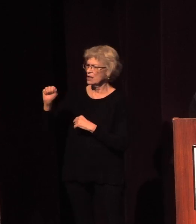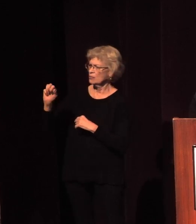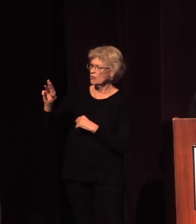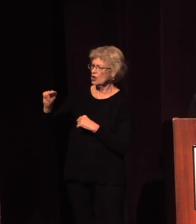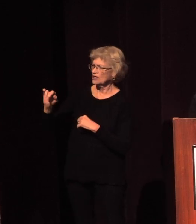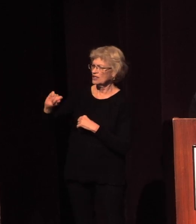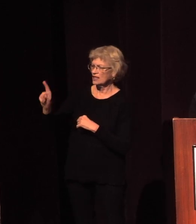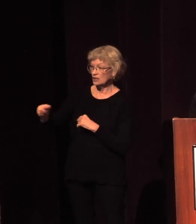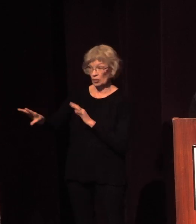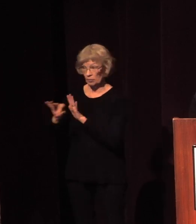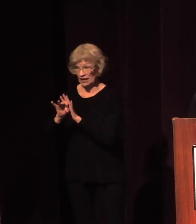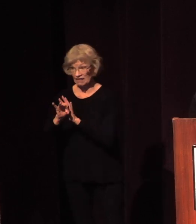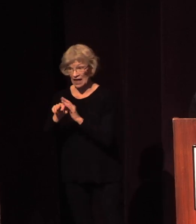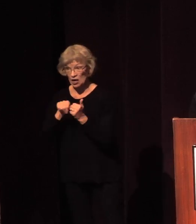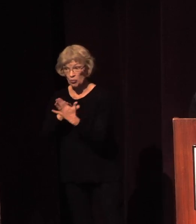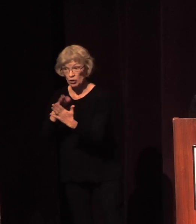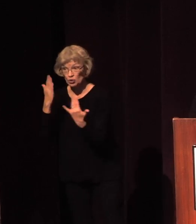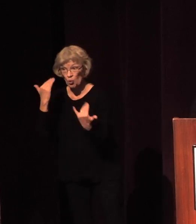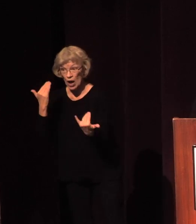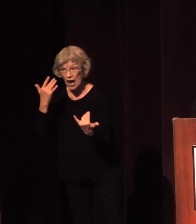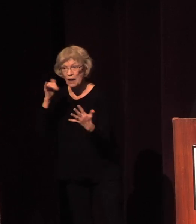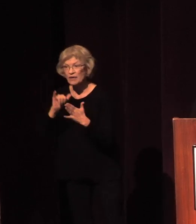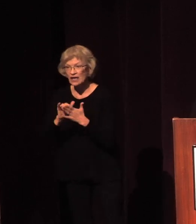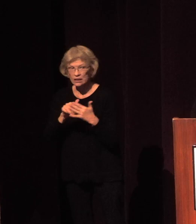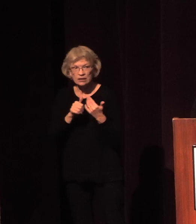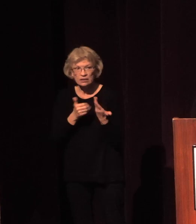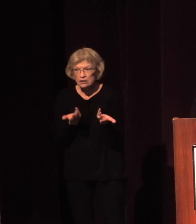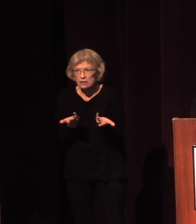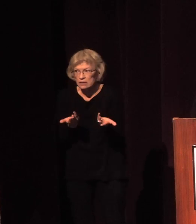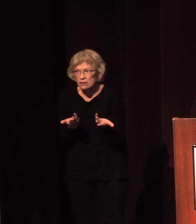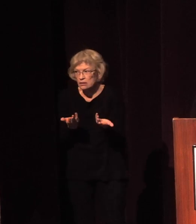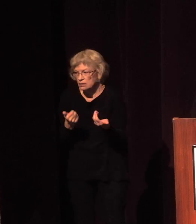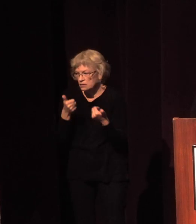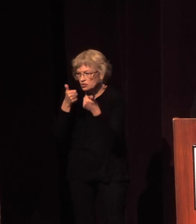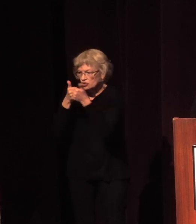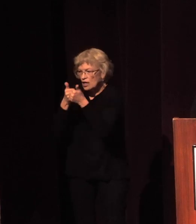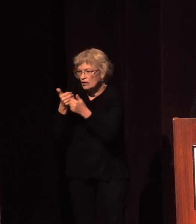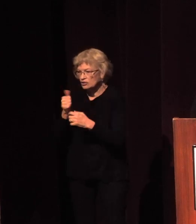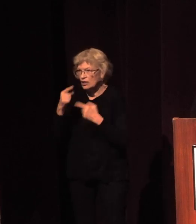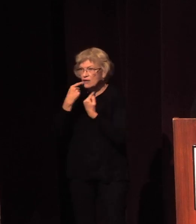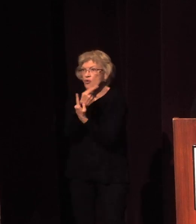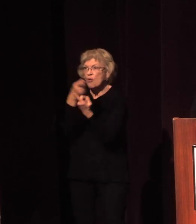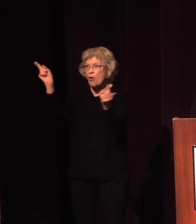focus groups facilitated in October by Dr. Debbie and doctor Martinez. We pick this approach honestly